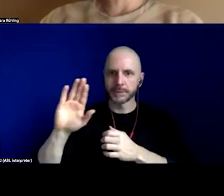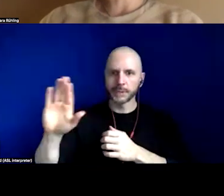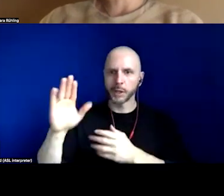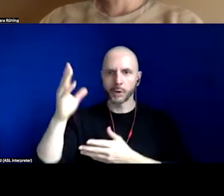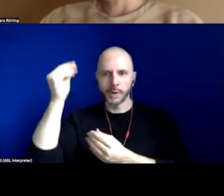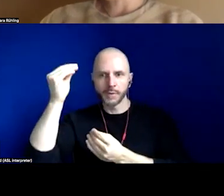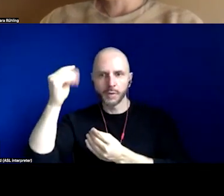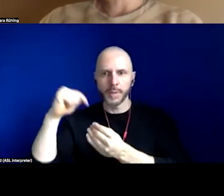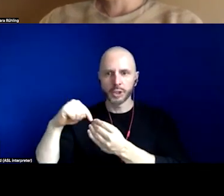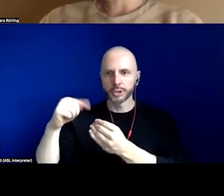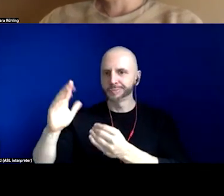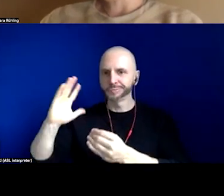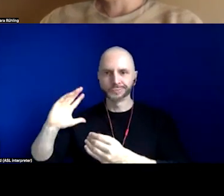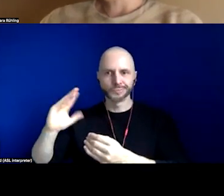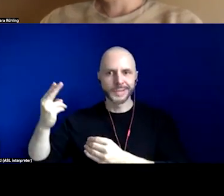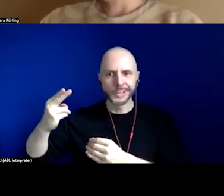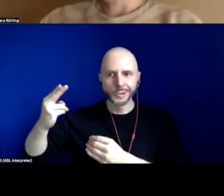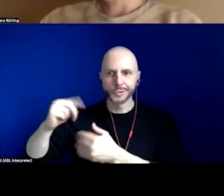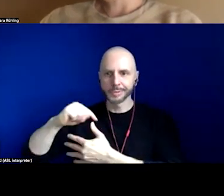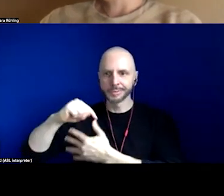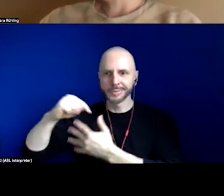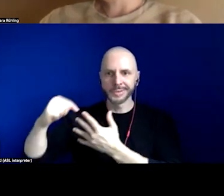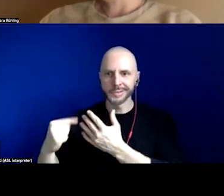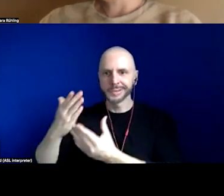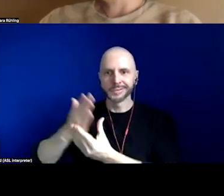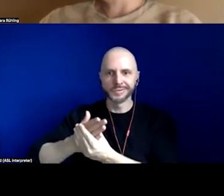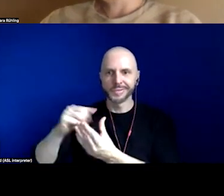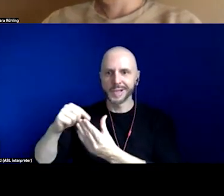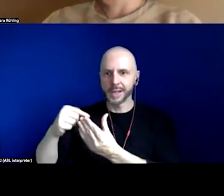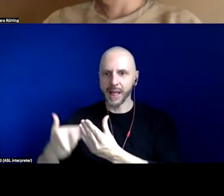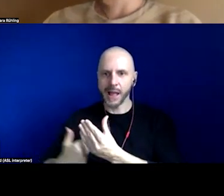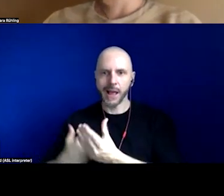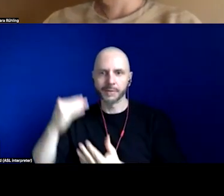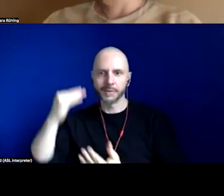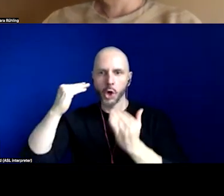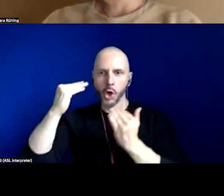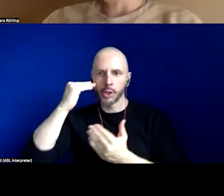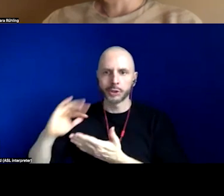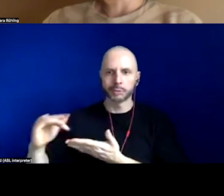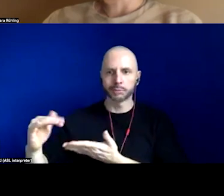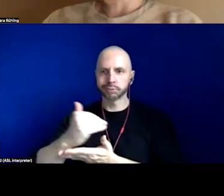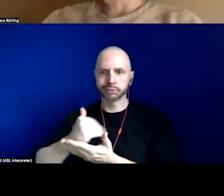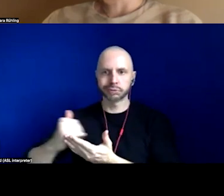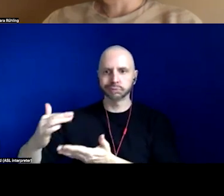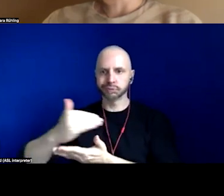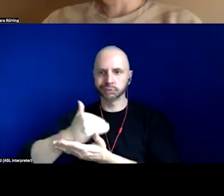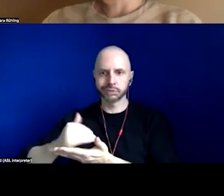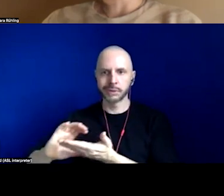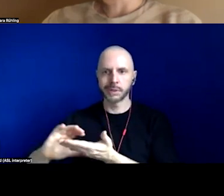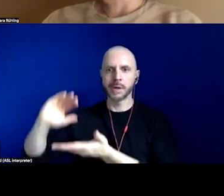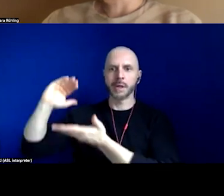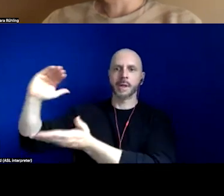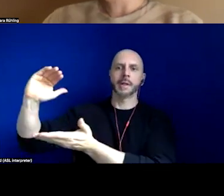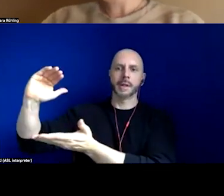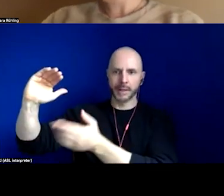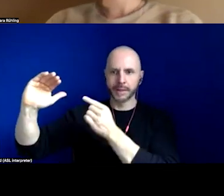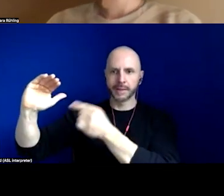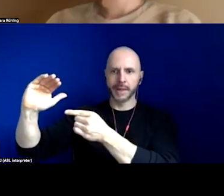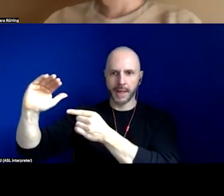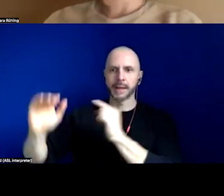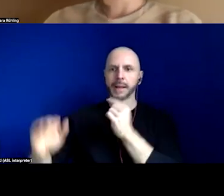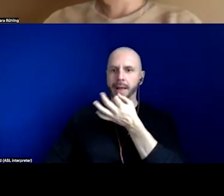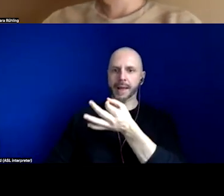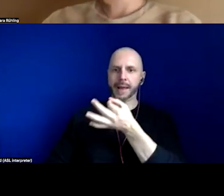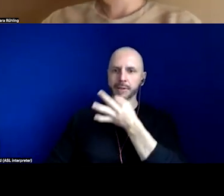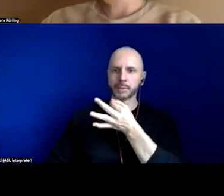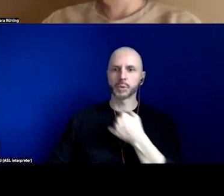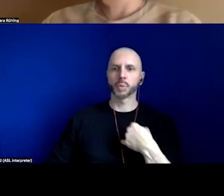anything that has been and base the knowledge creation on that rather than on everything